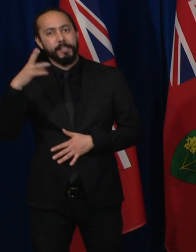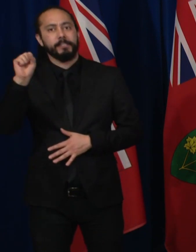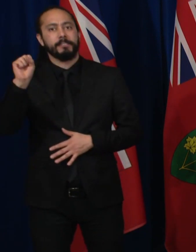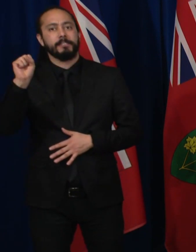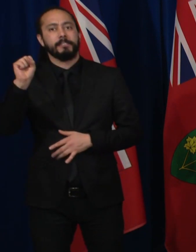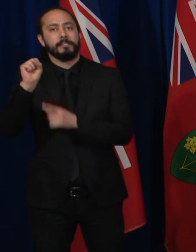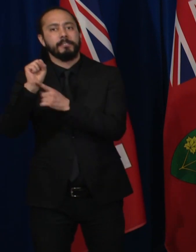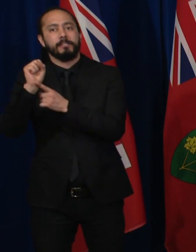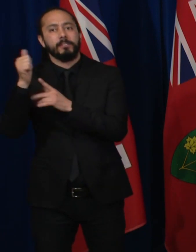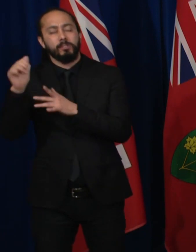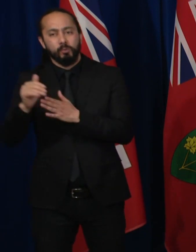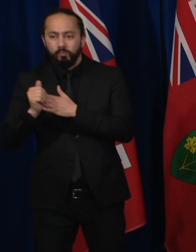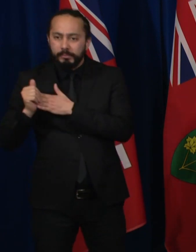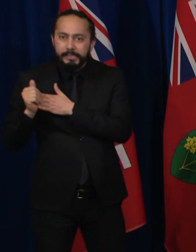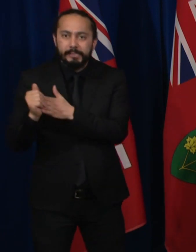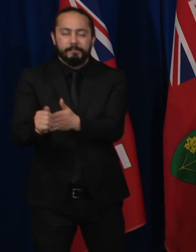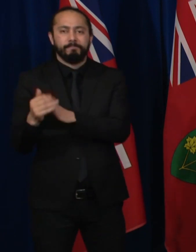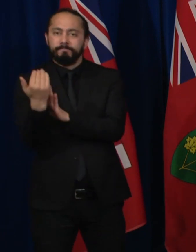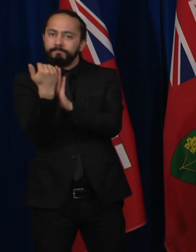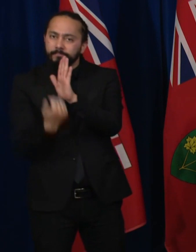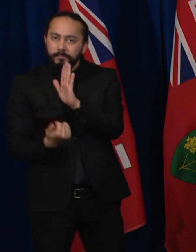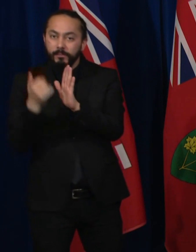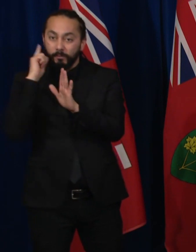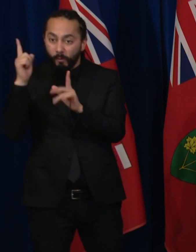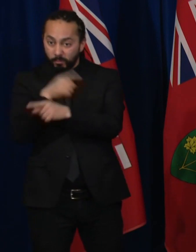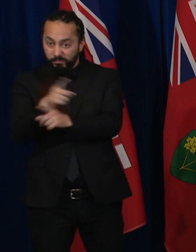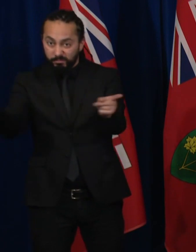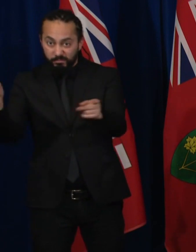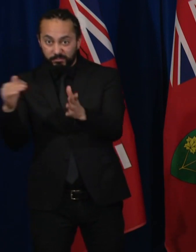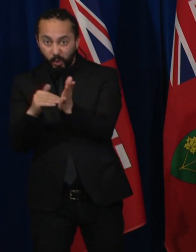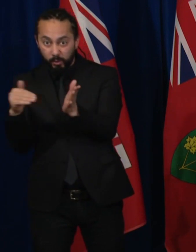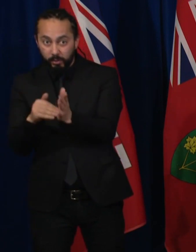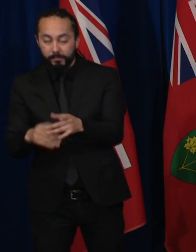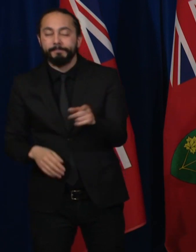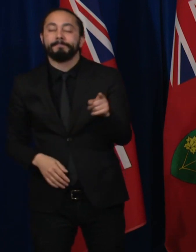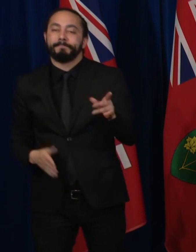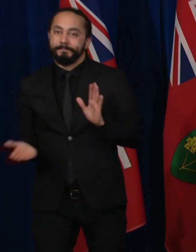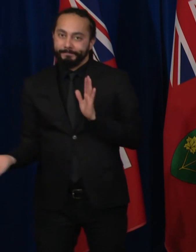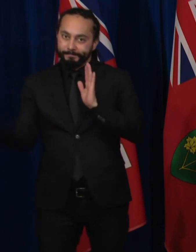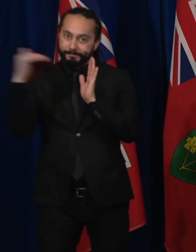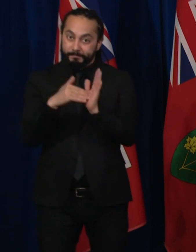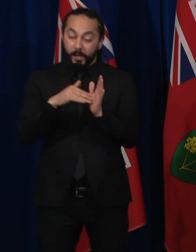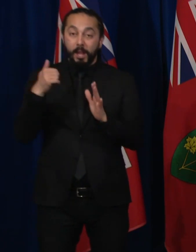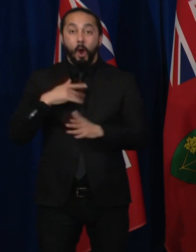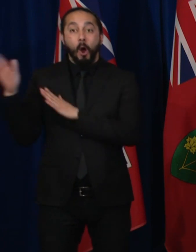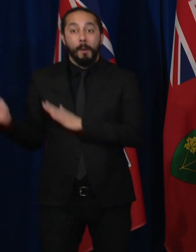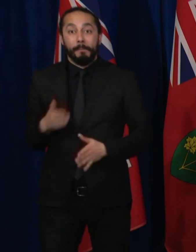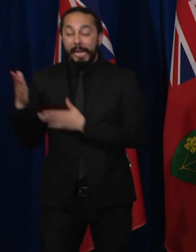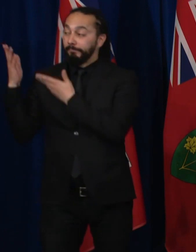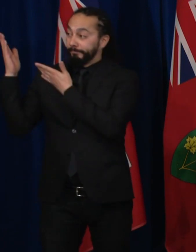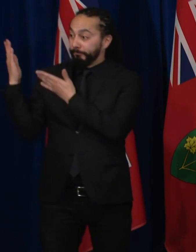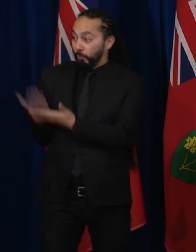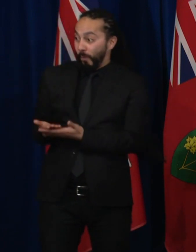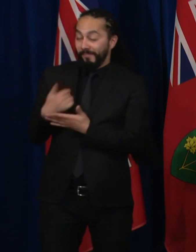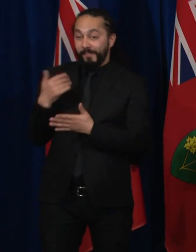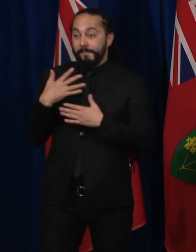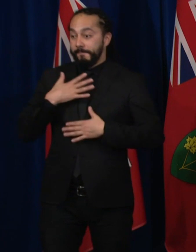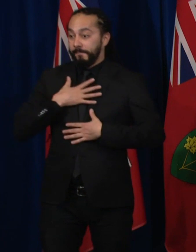First of all, as I indicated before, we intend to have ventilators available to whomever needs them. But yes, we have an